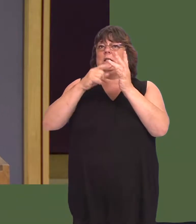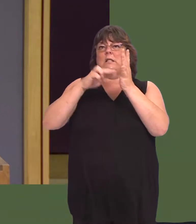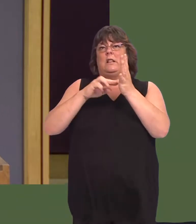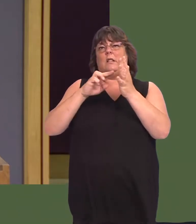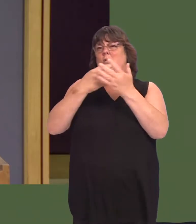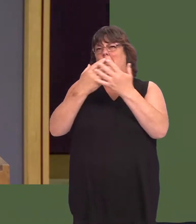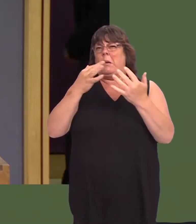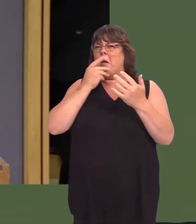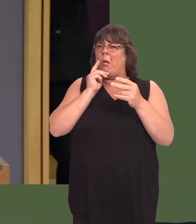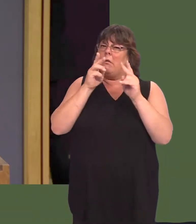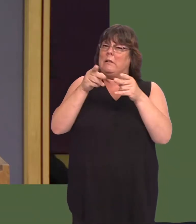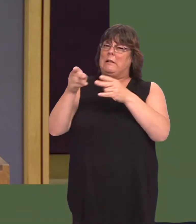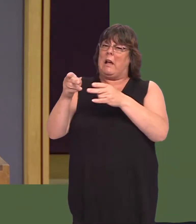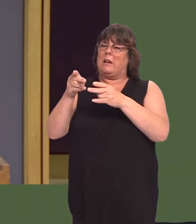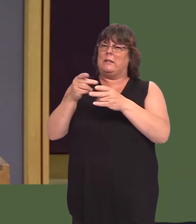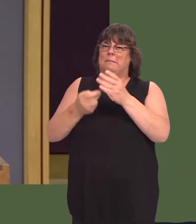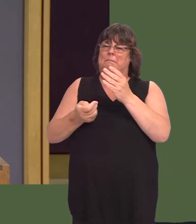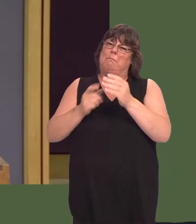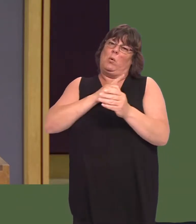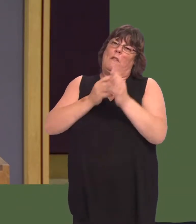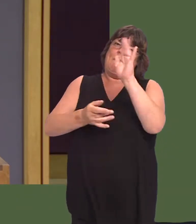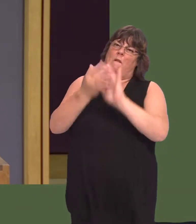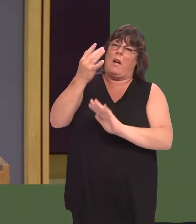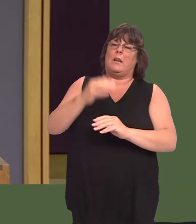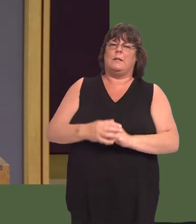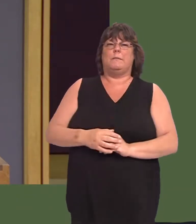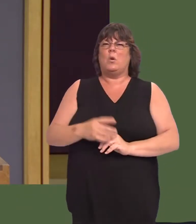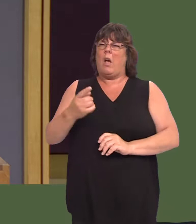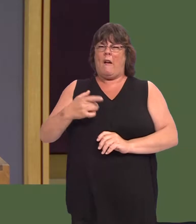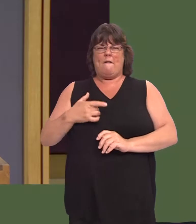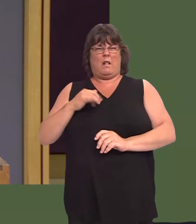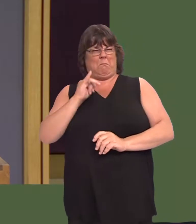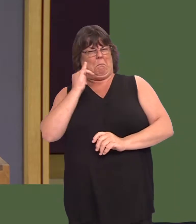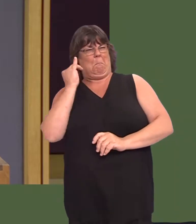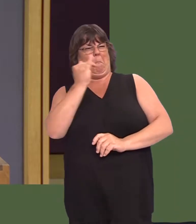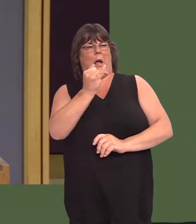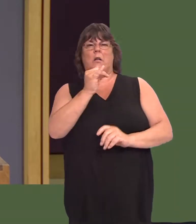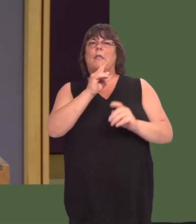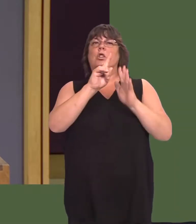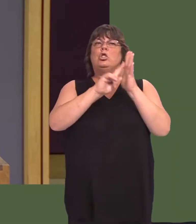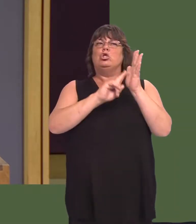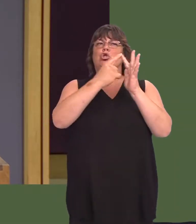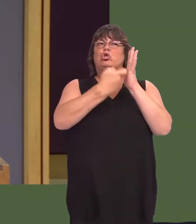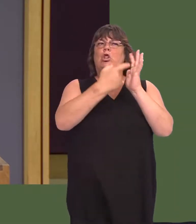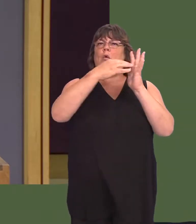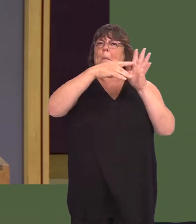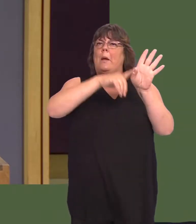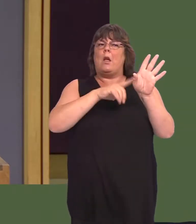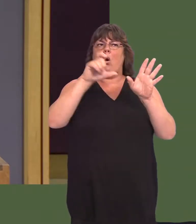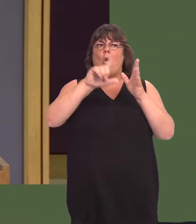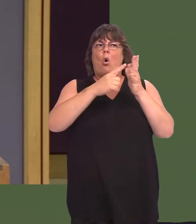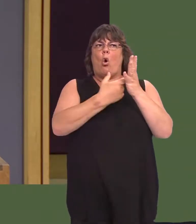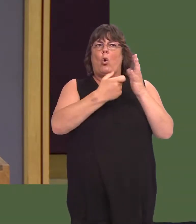there, is it not rather undesirable for the leader of the opposition, Jeremy Corbyn, to